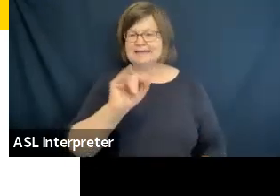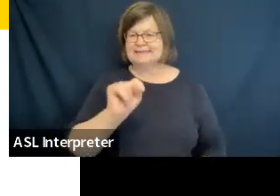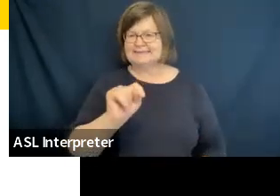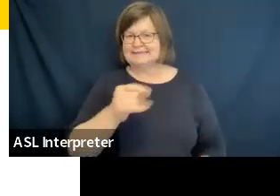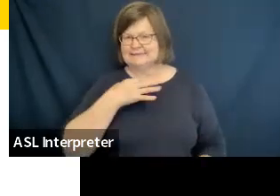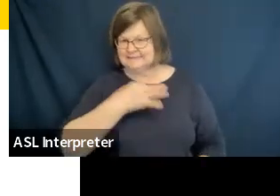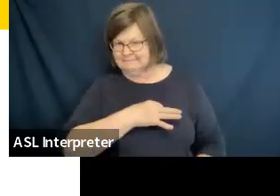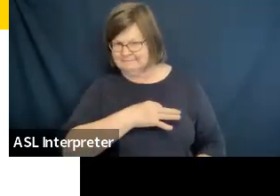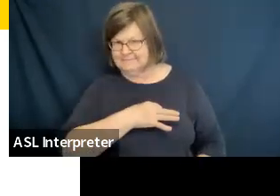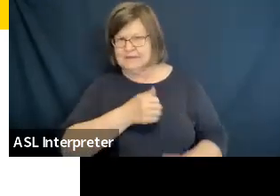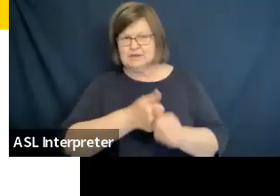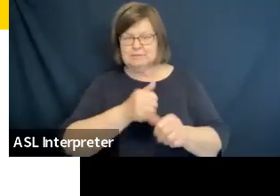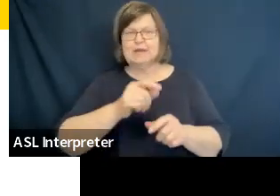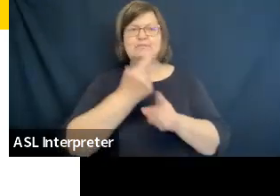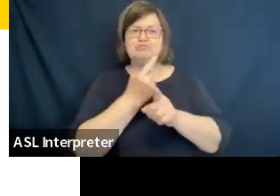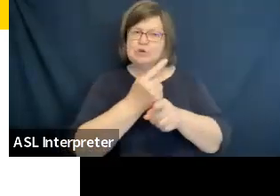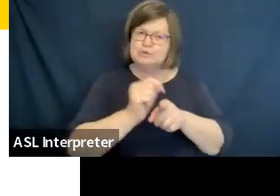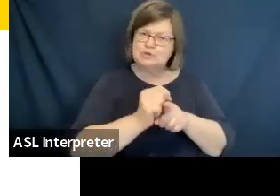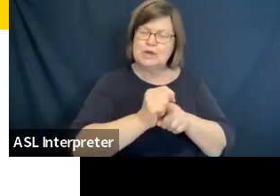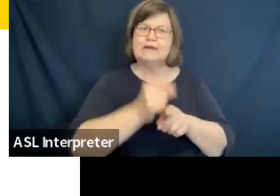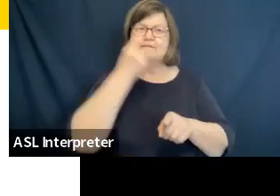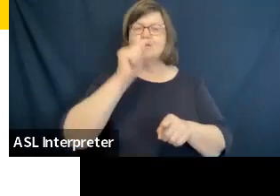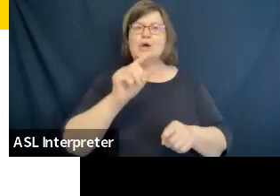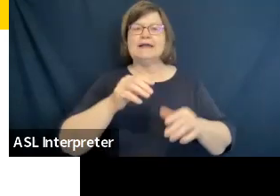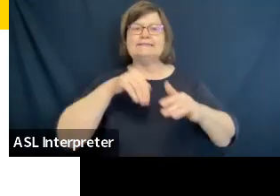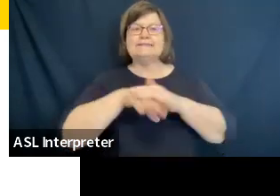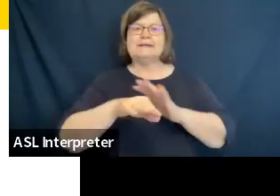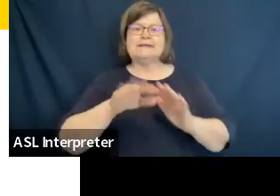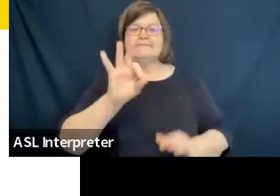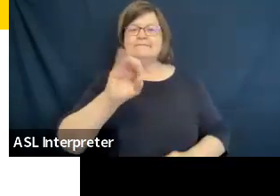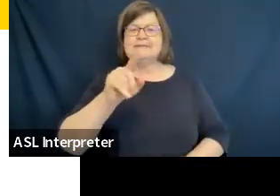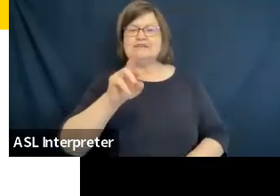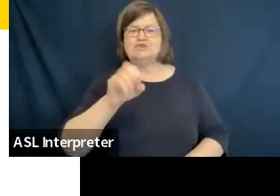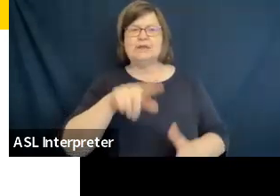properly trained on accessibility features so that they're able to provide support in those